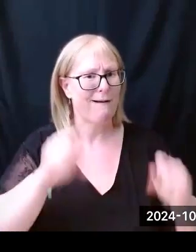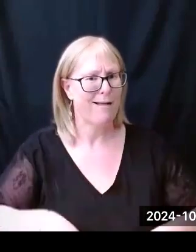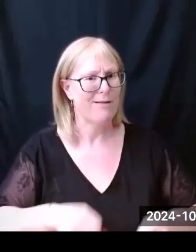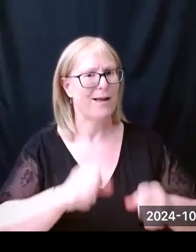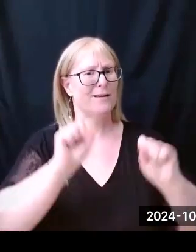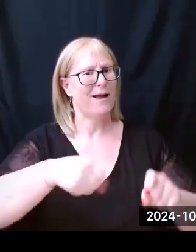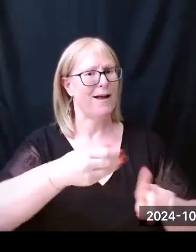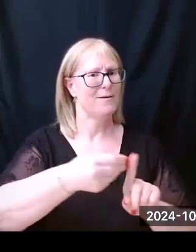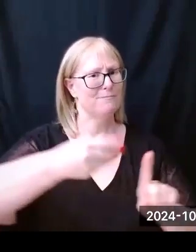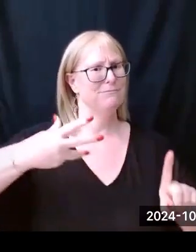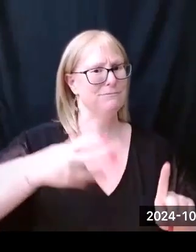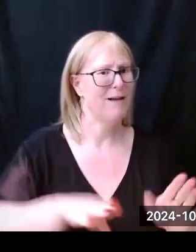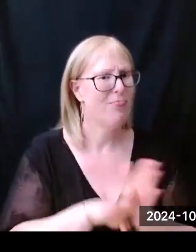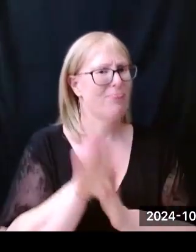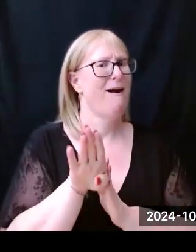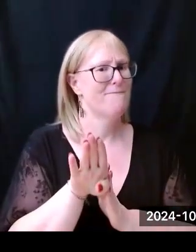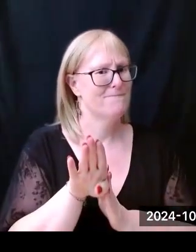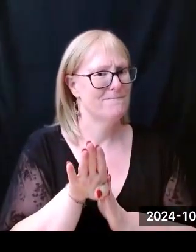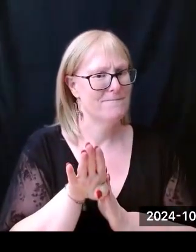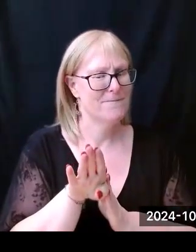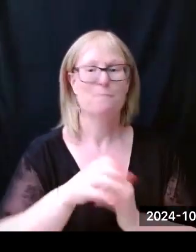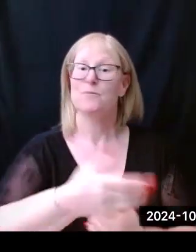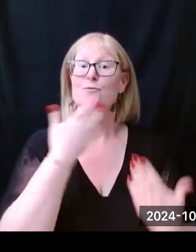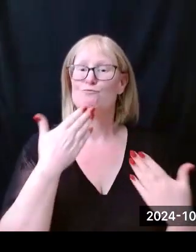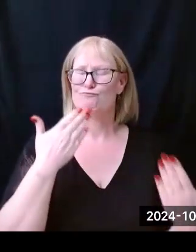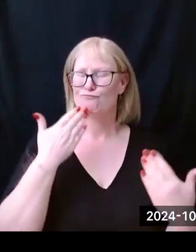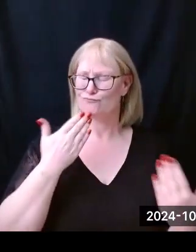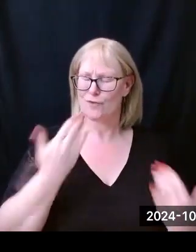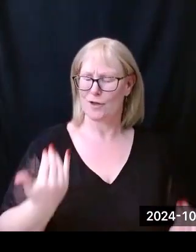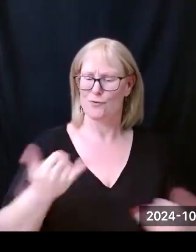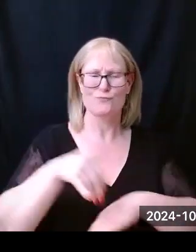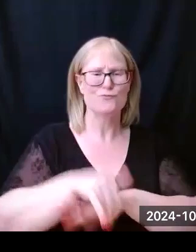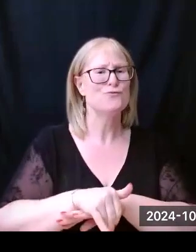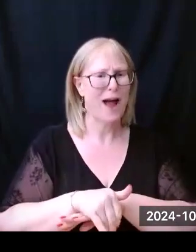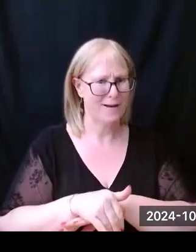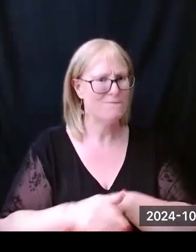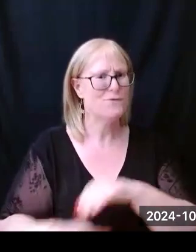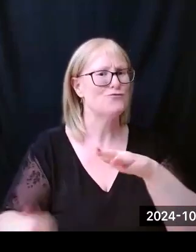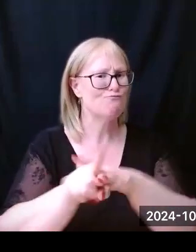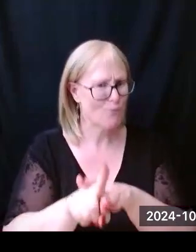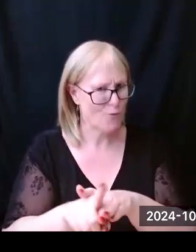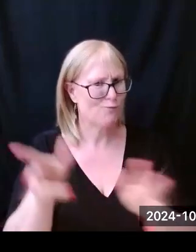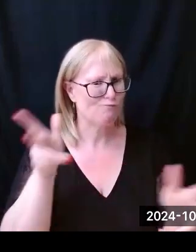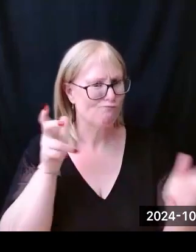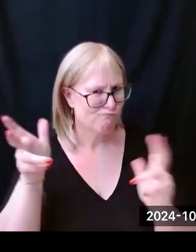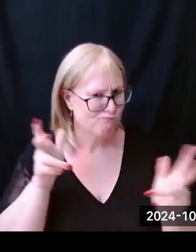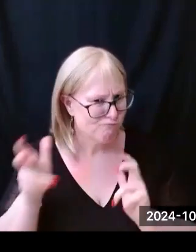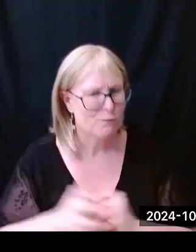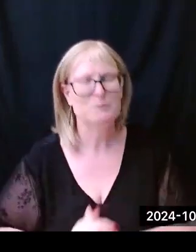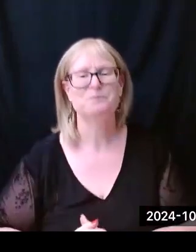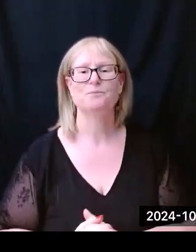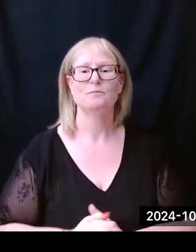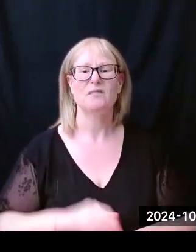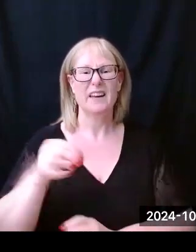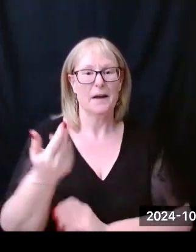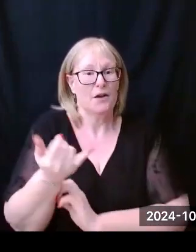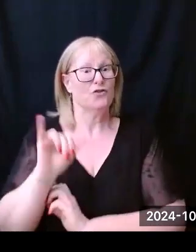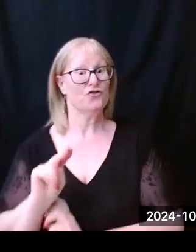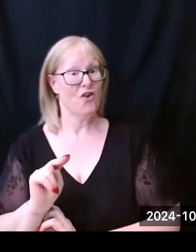So thank you again for joining us this evening. Know that we'll continue to do these, as John mentioned, as long as they're interested. And do me one favor.